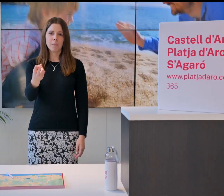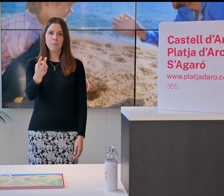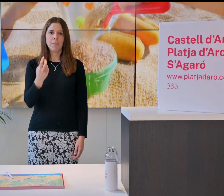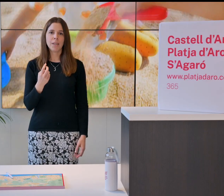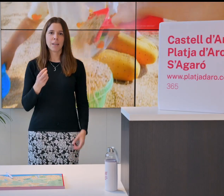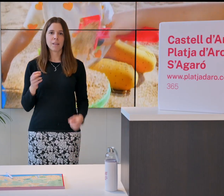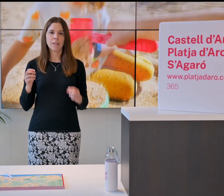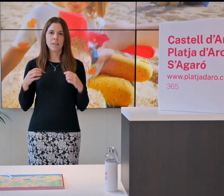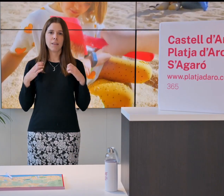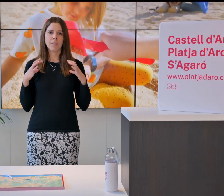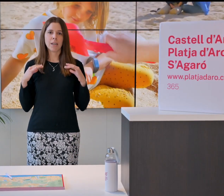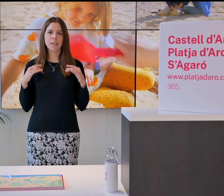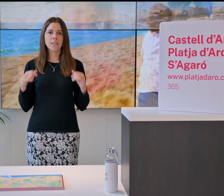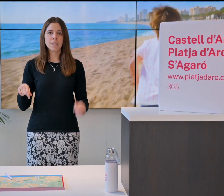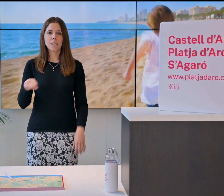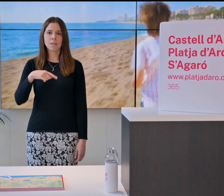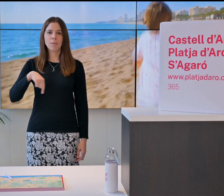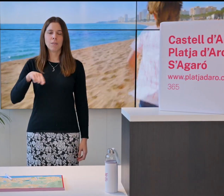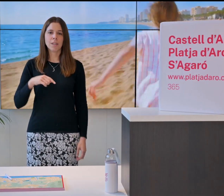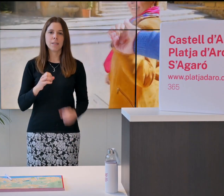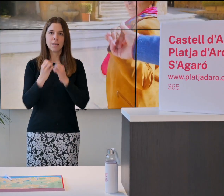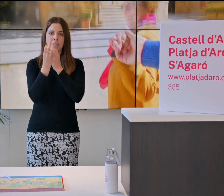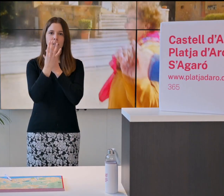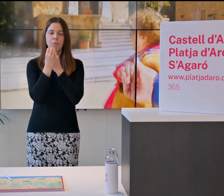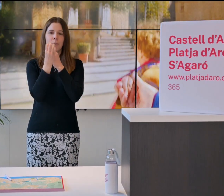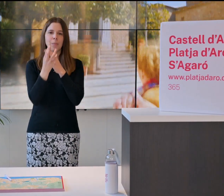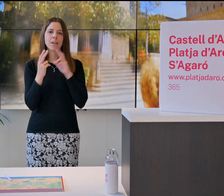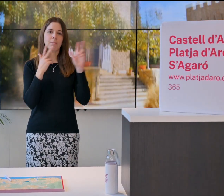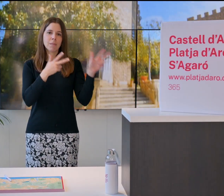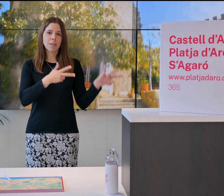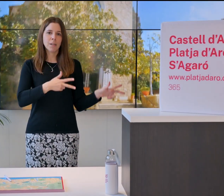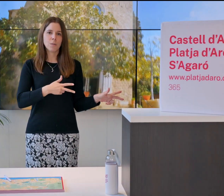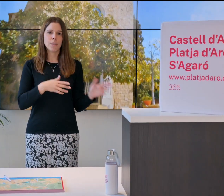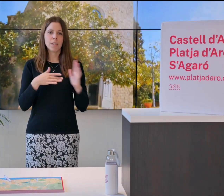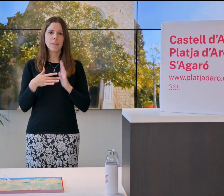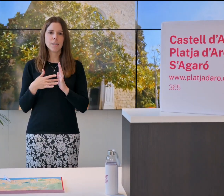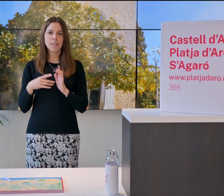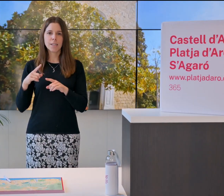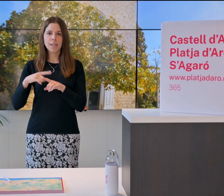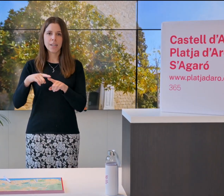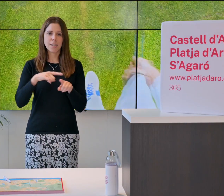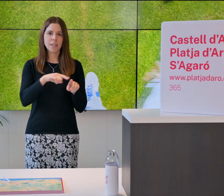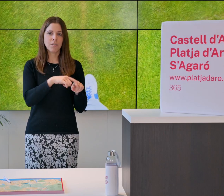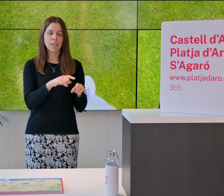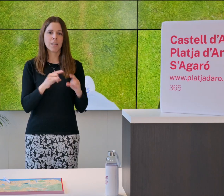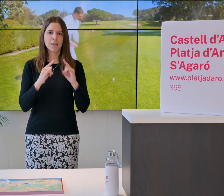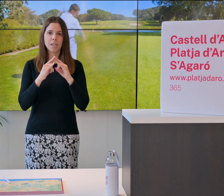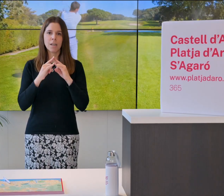If you come on holiday, we will inform you about all accommodation Hotels with different stars,